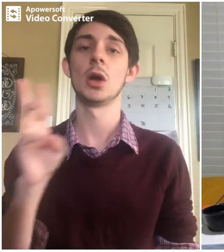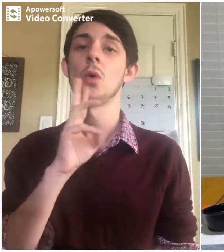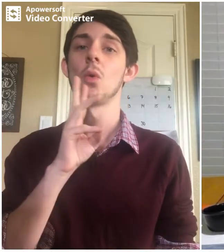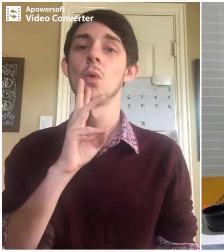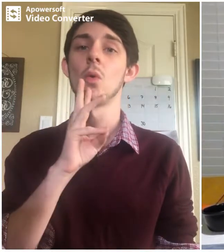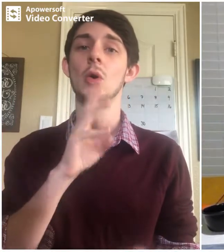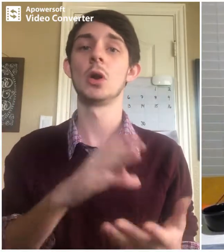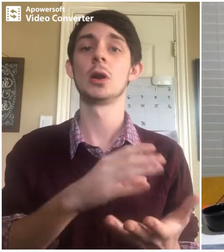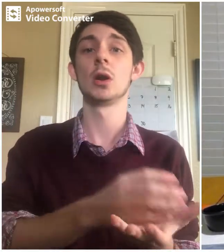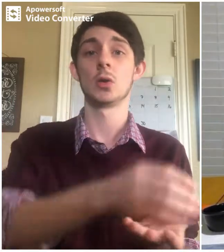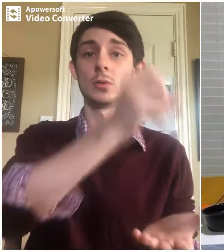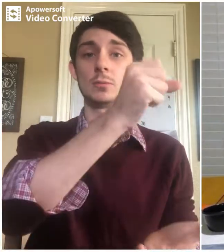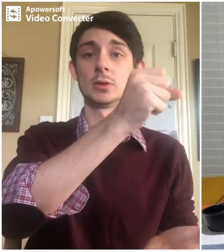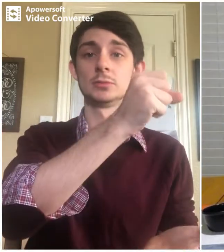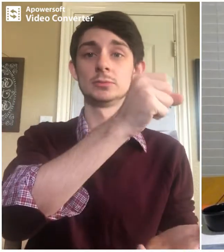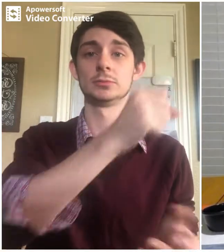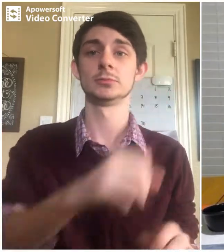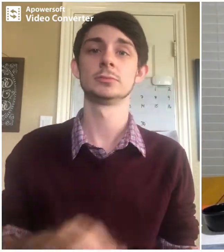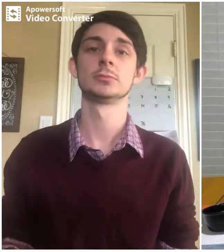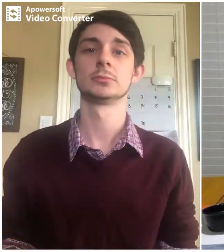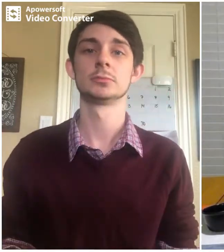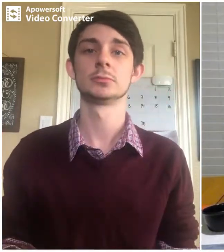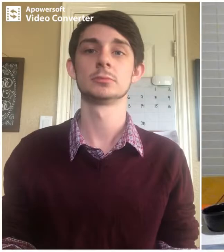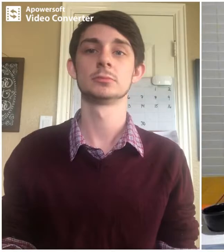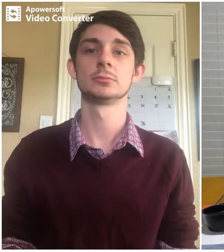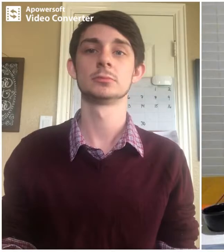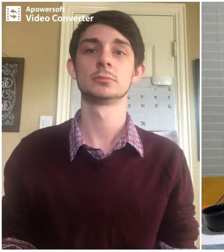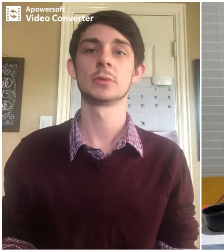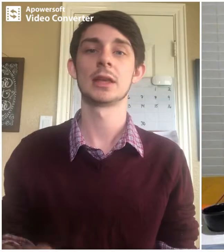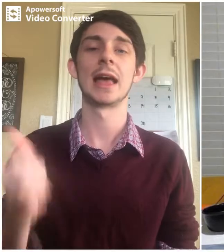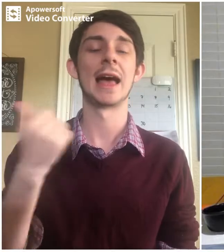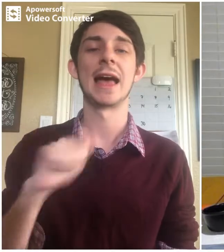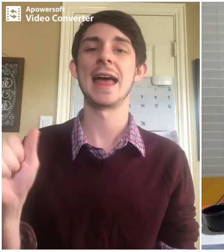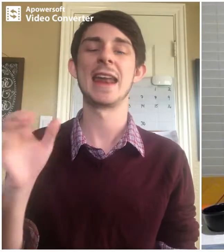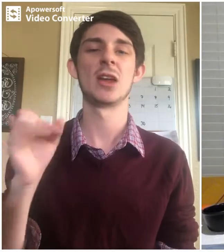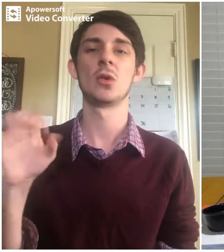anything it can be vegetable oil, it can be olive oil, or cooking oil just whatever